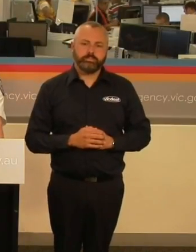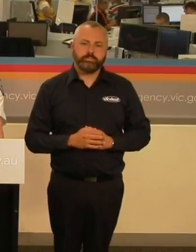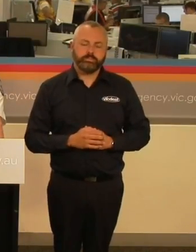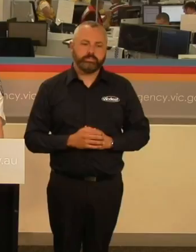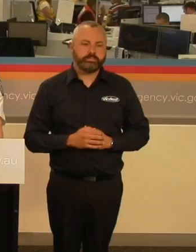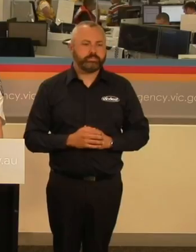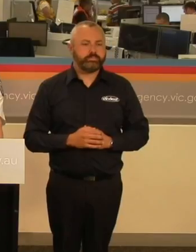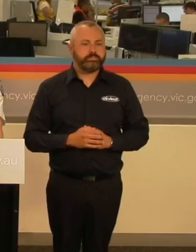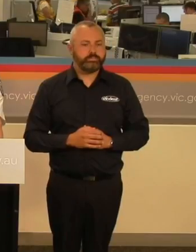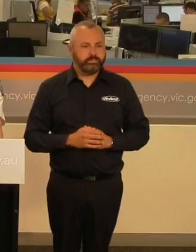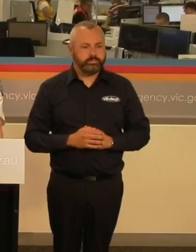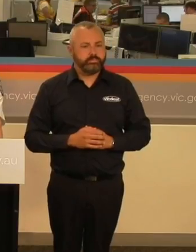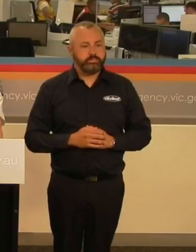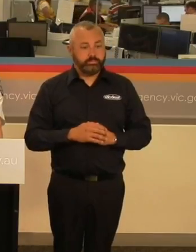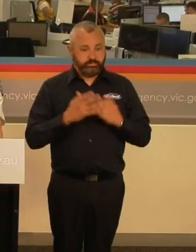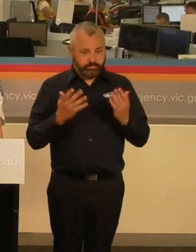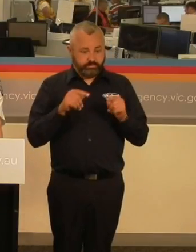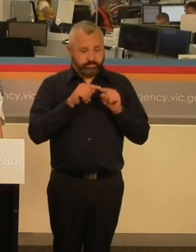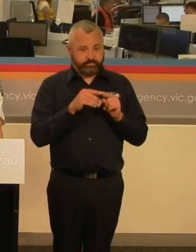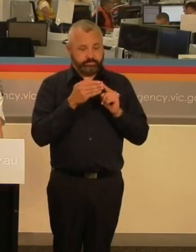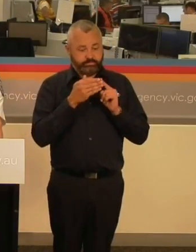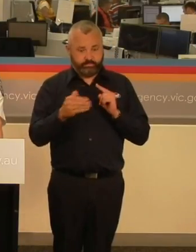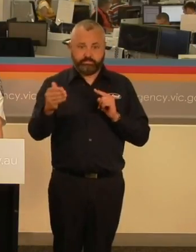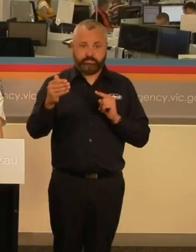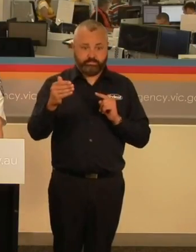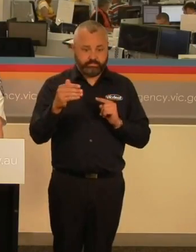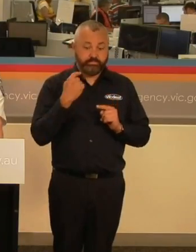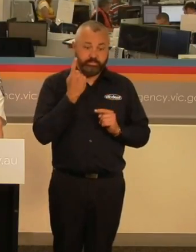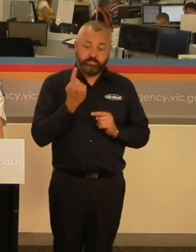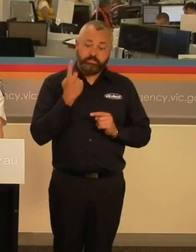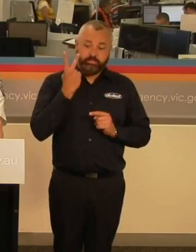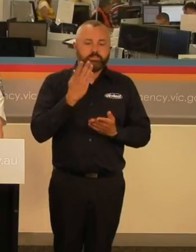obviously we see the next few days is very serious it is a different day than